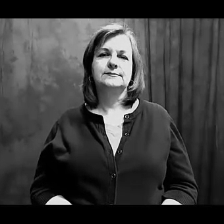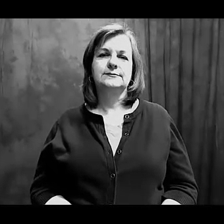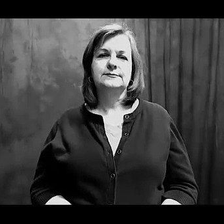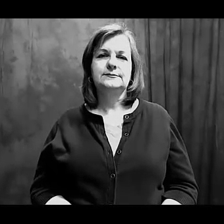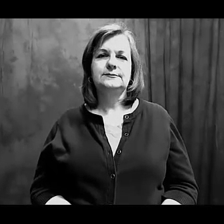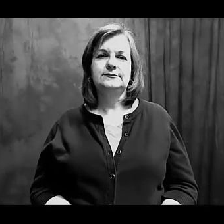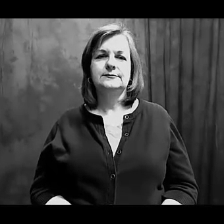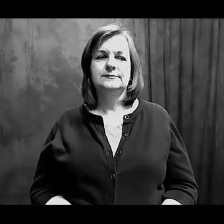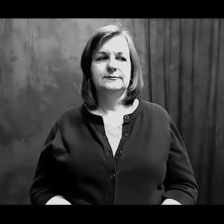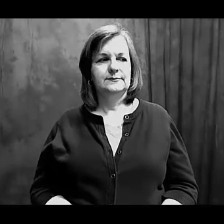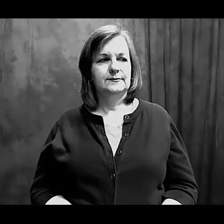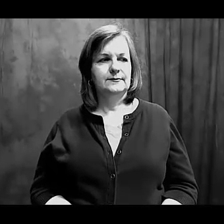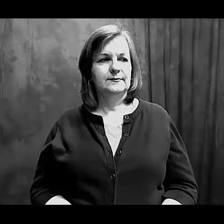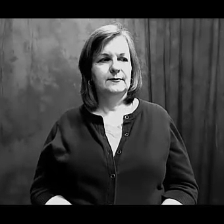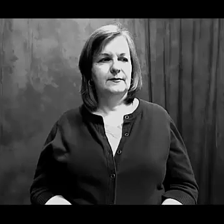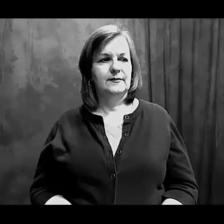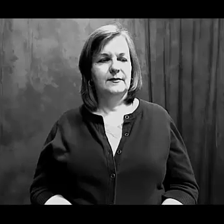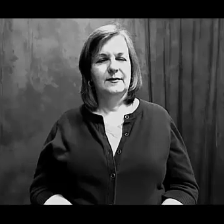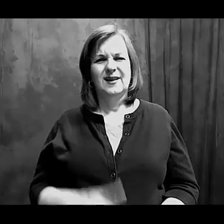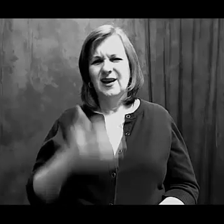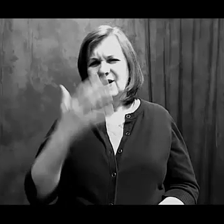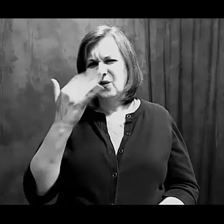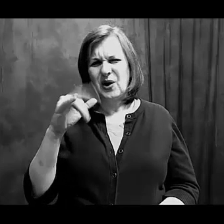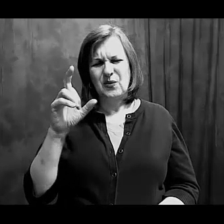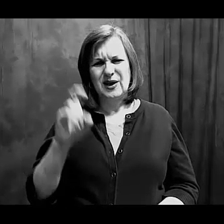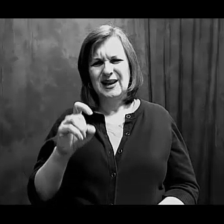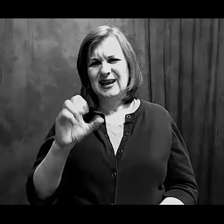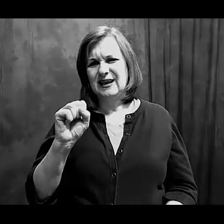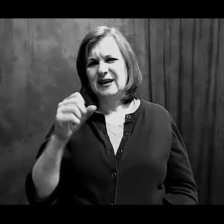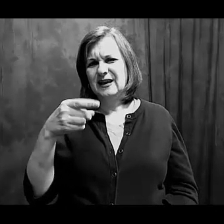now when we look at